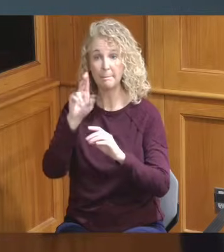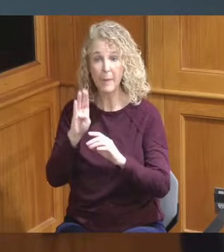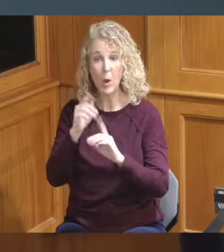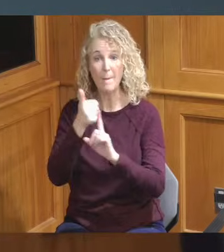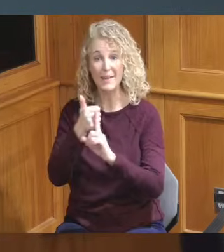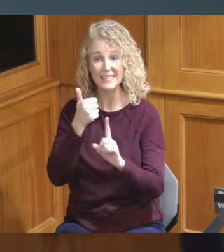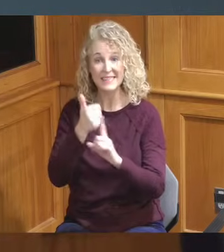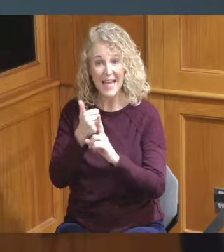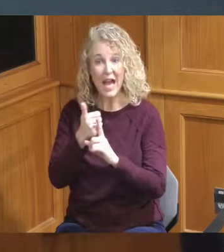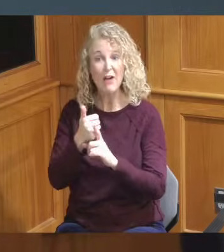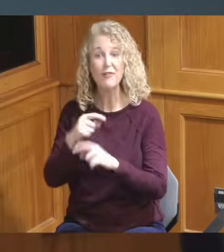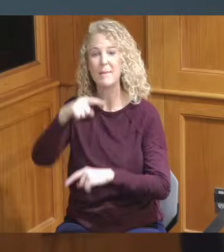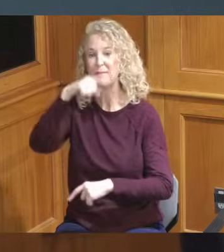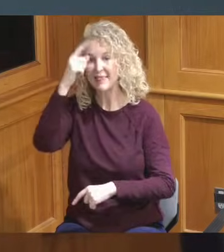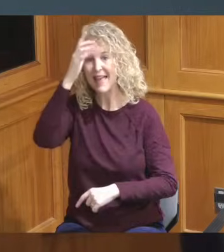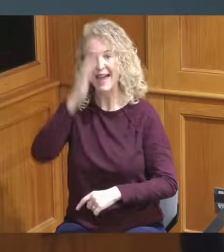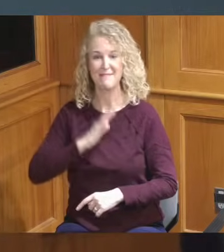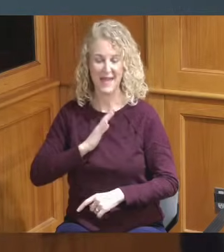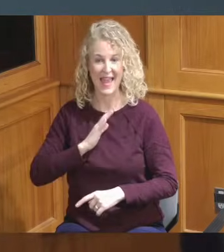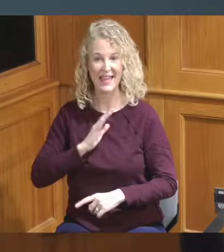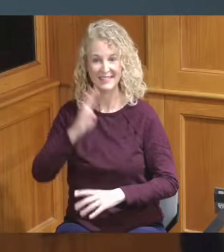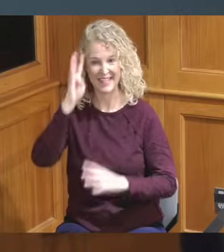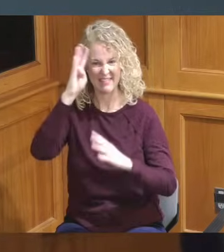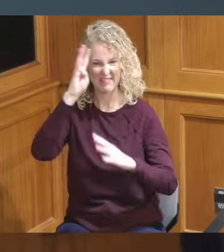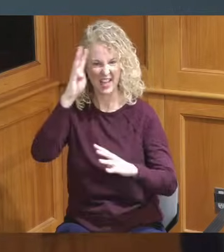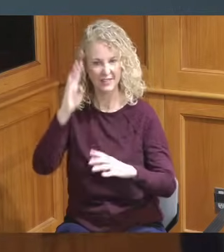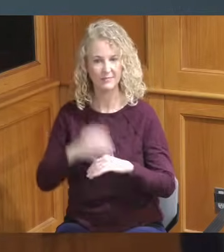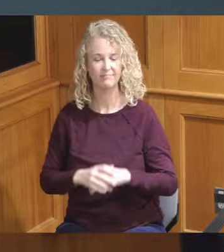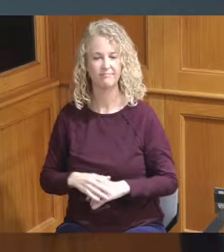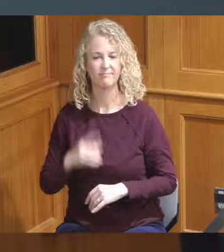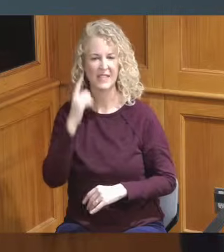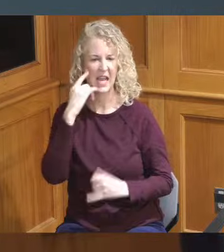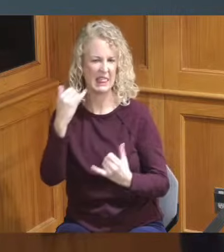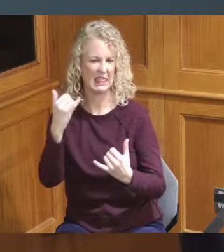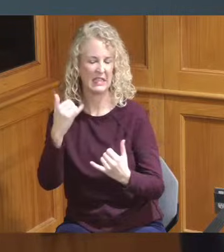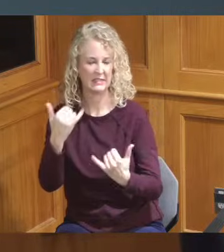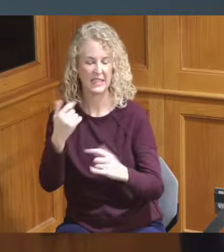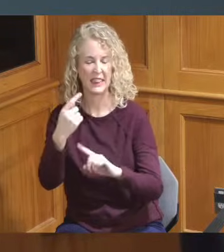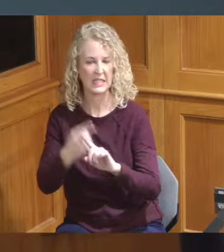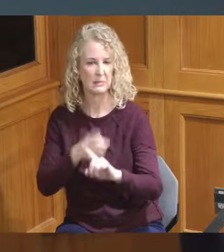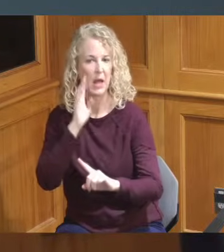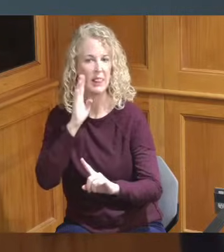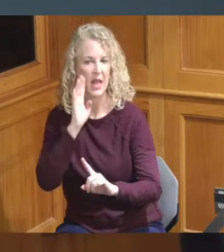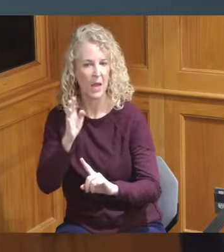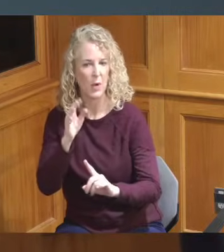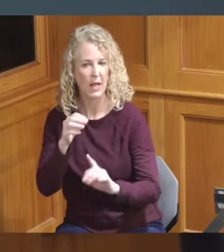I'll talk more about it probably at the end of the month, but I'll just move forward with our